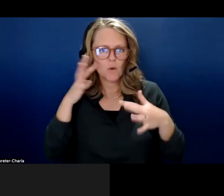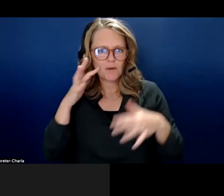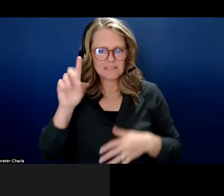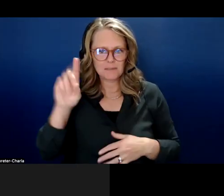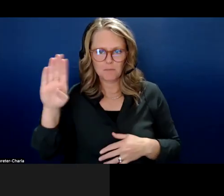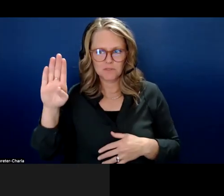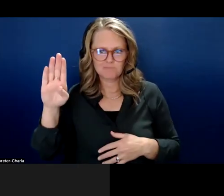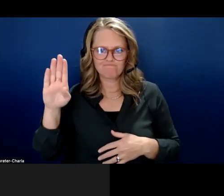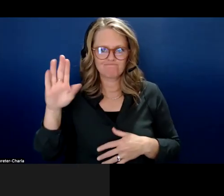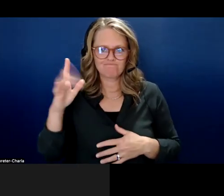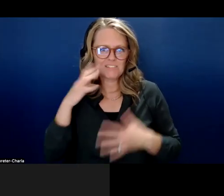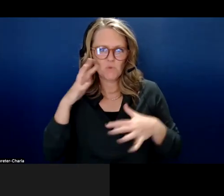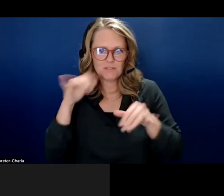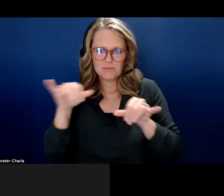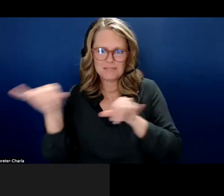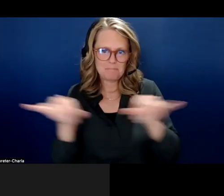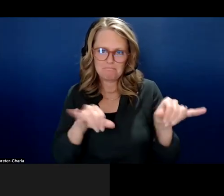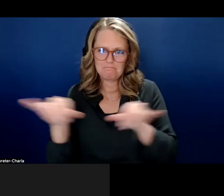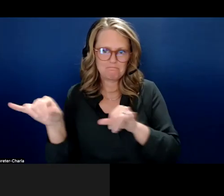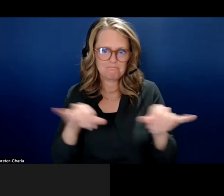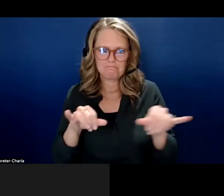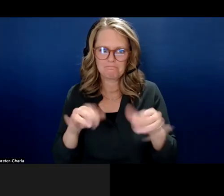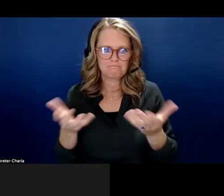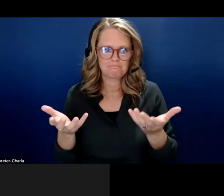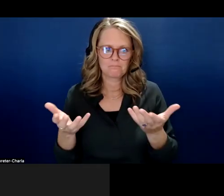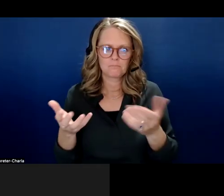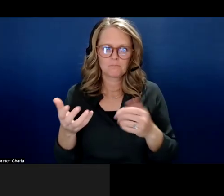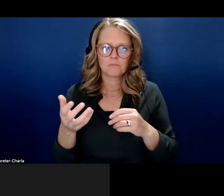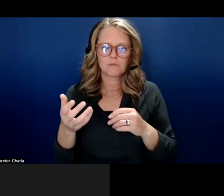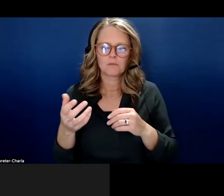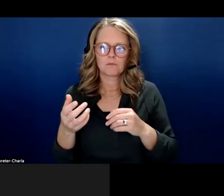It really just had more to do with the volume of vehicles